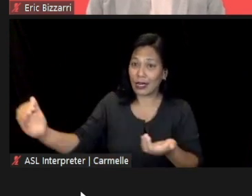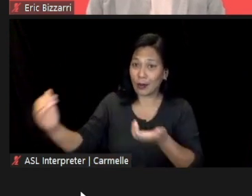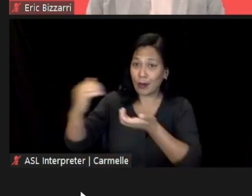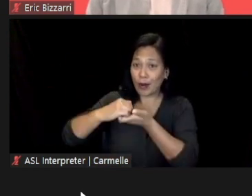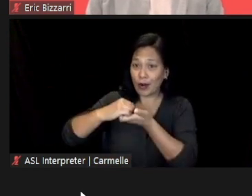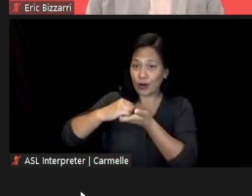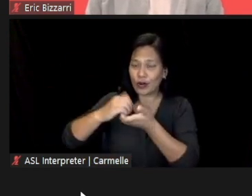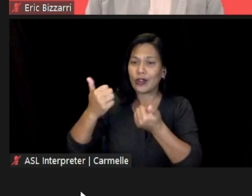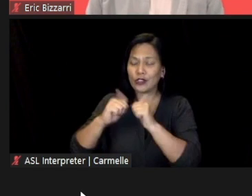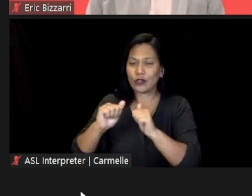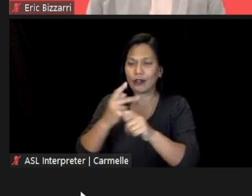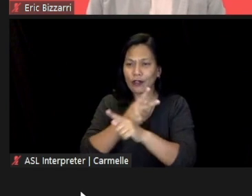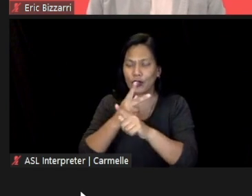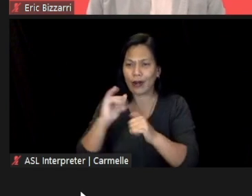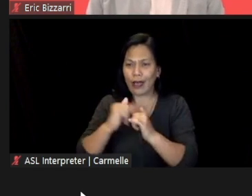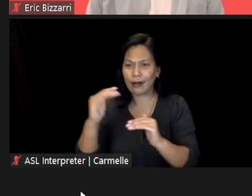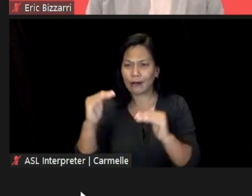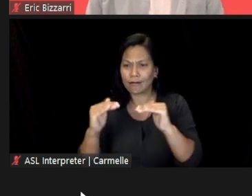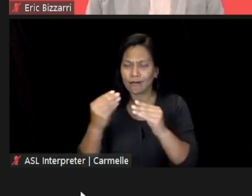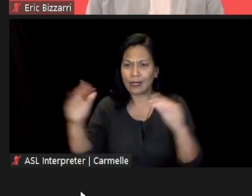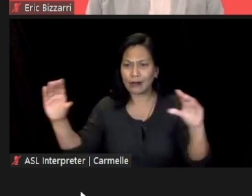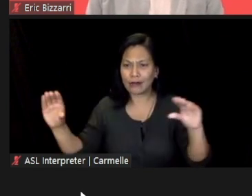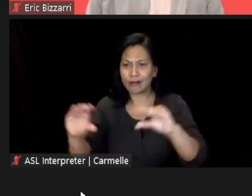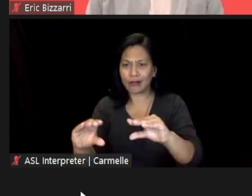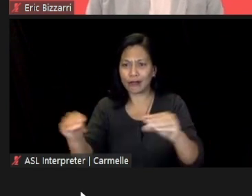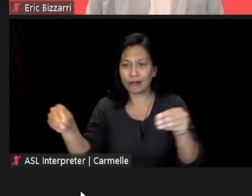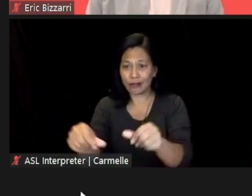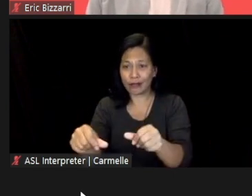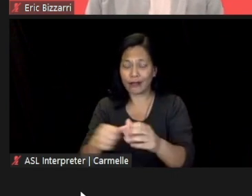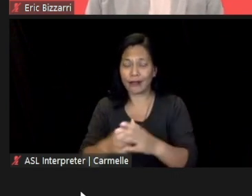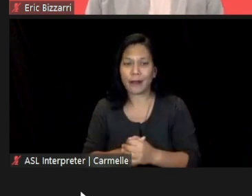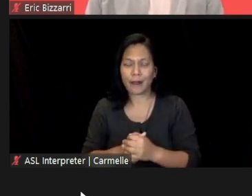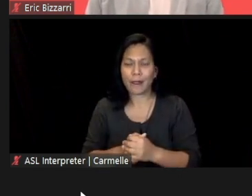That's still represents a pretty small amount of the CMF's budget.